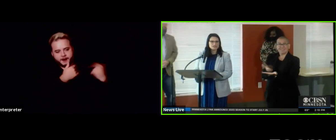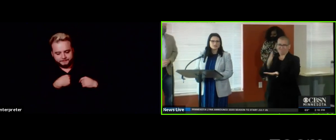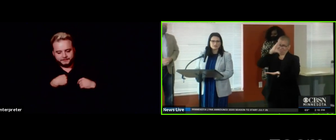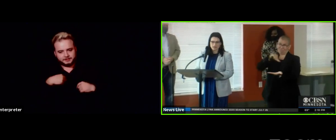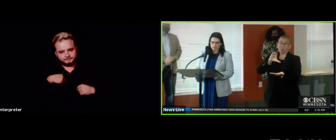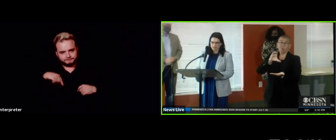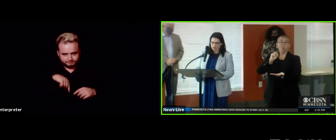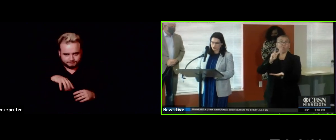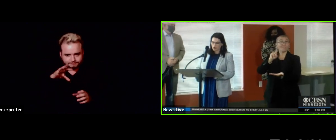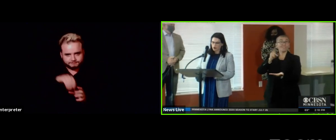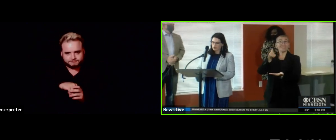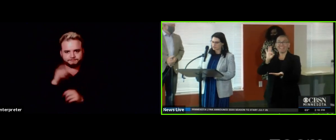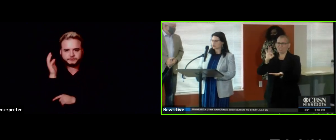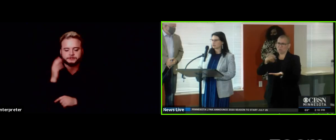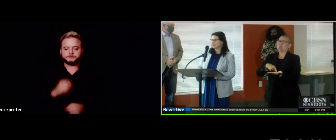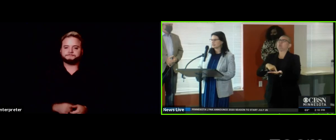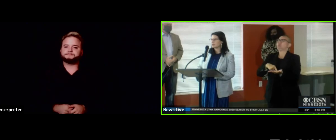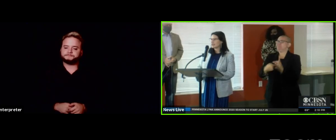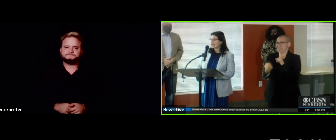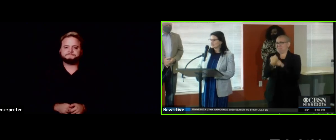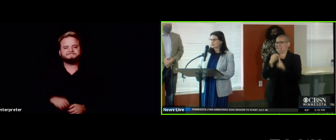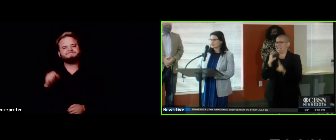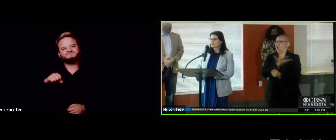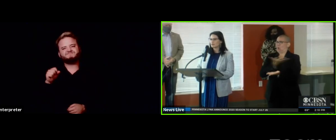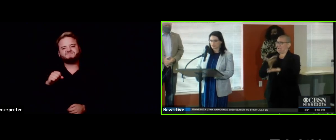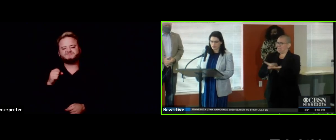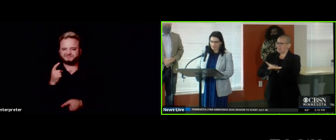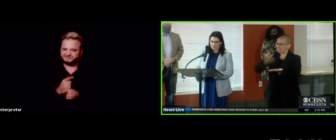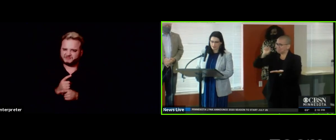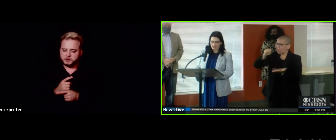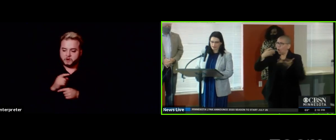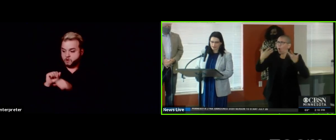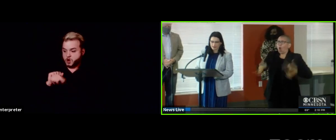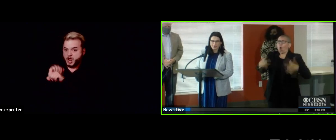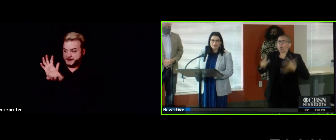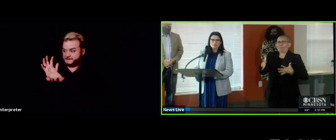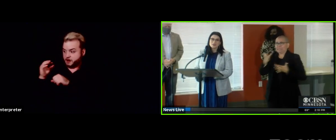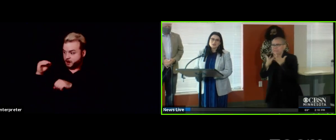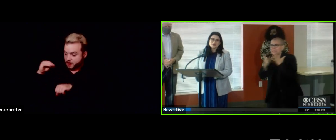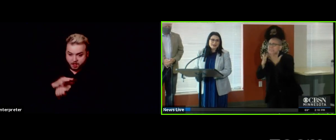for families who are already struggling to make ends meet before the pandemic. Minnesota